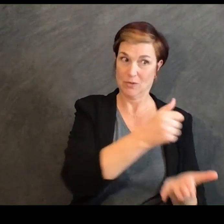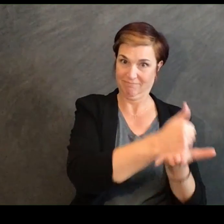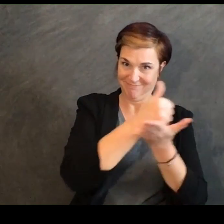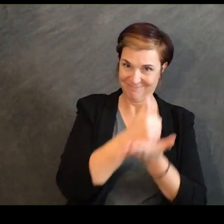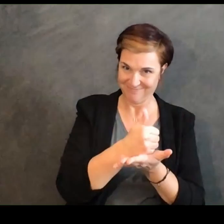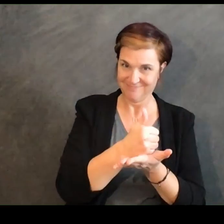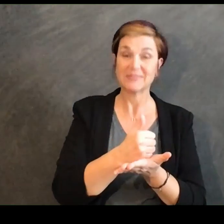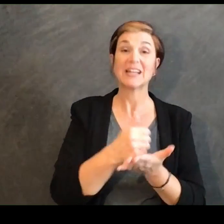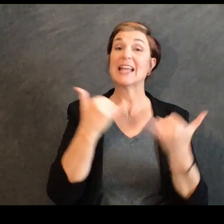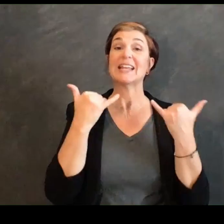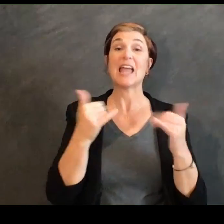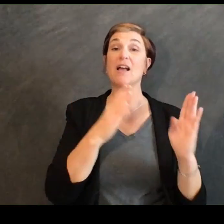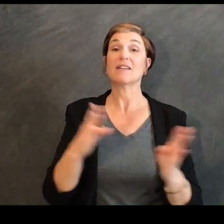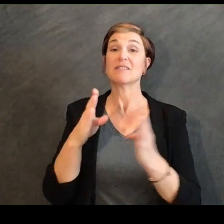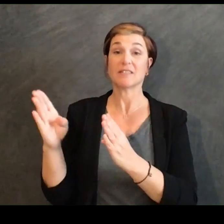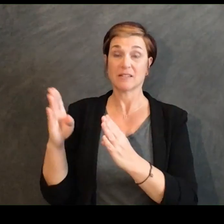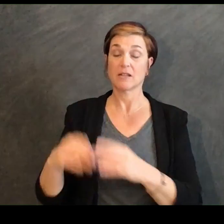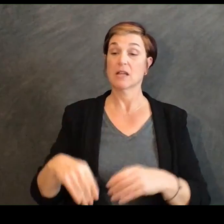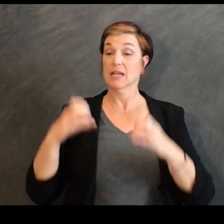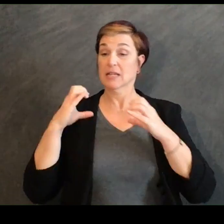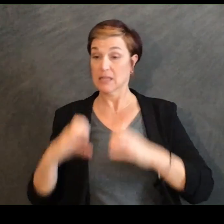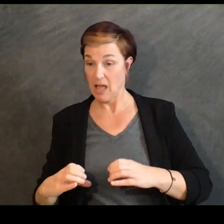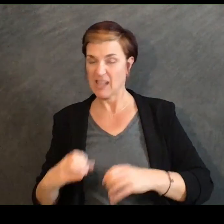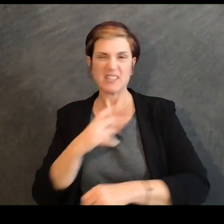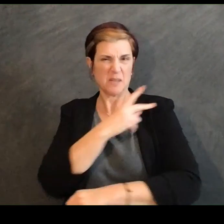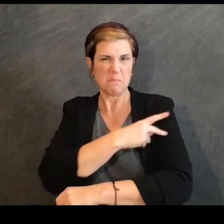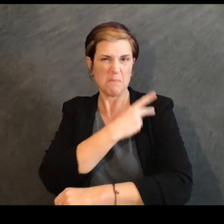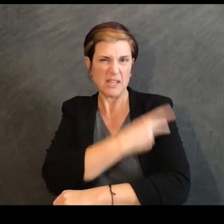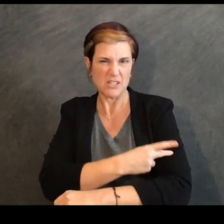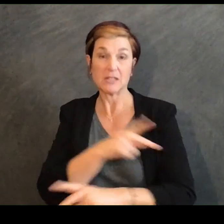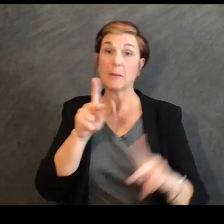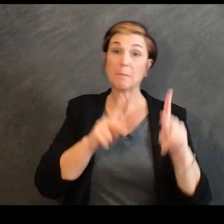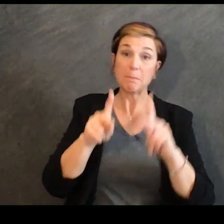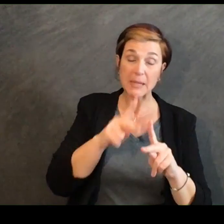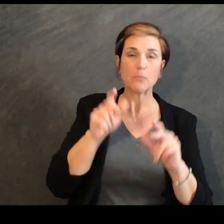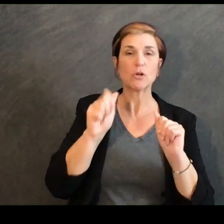patients and people that interest can go fill out a screening questionnaire